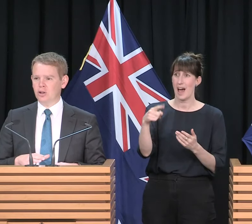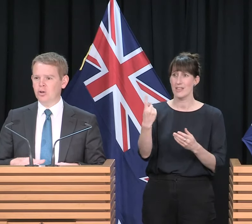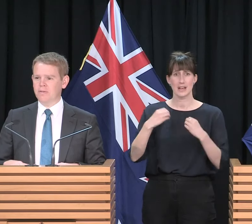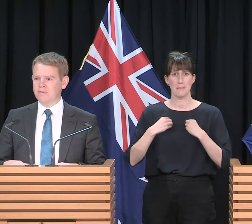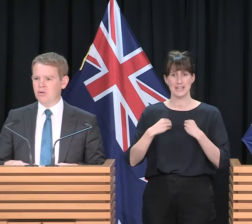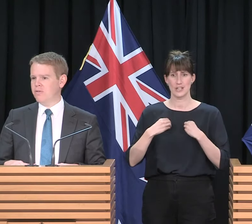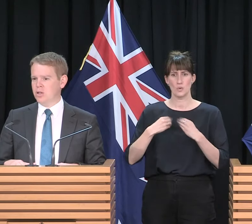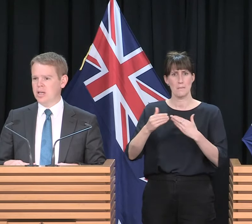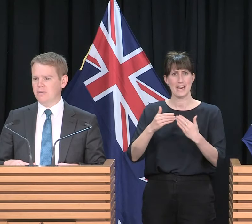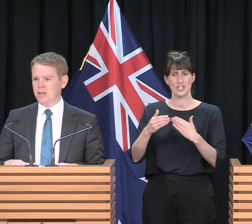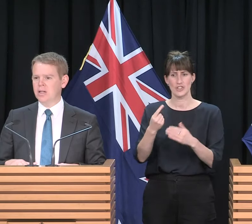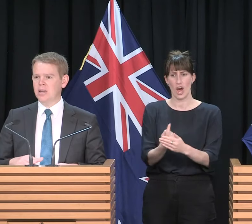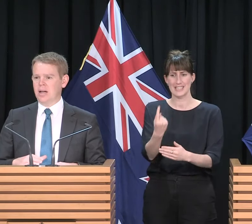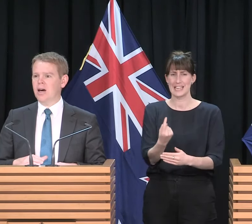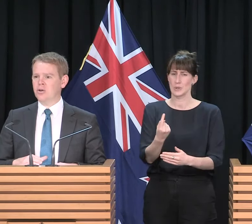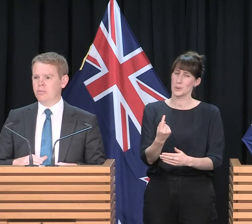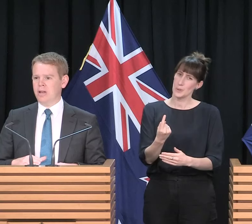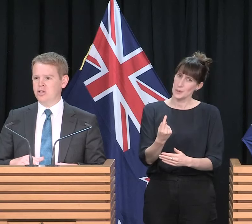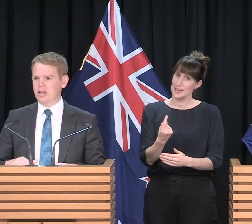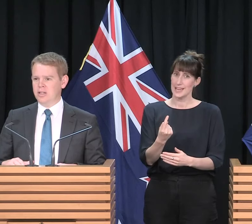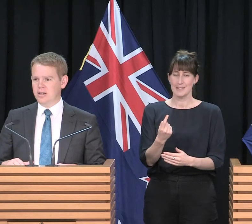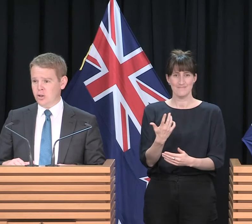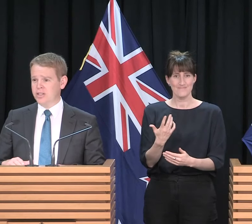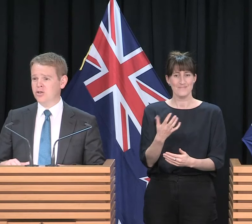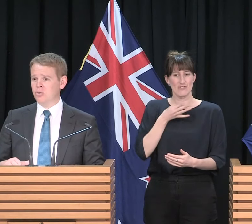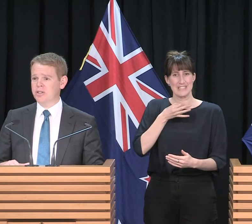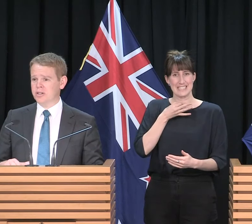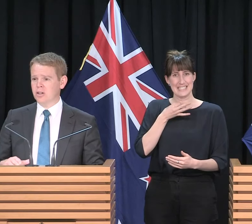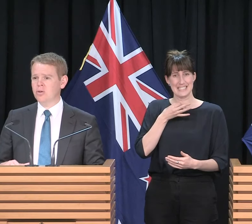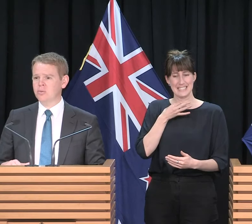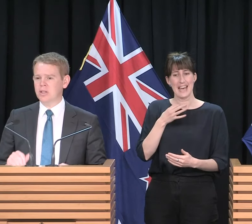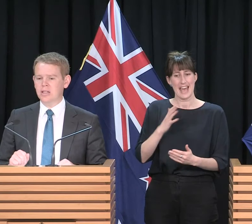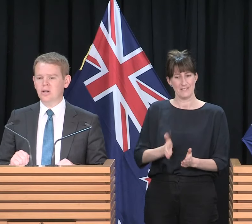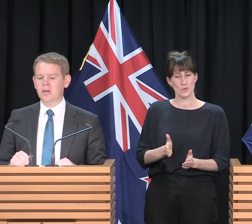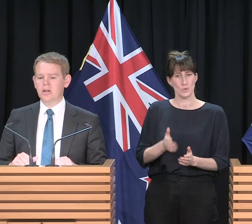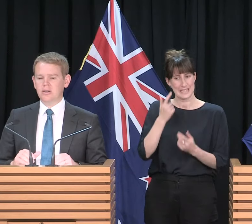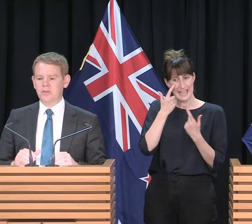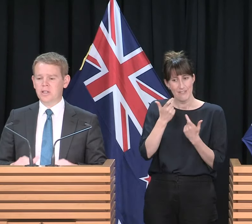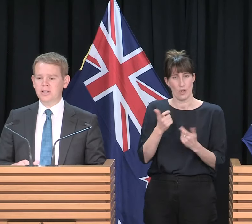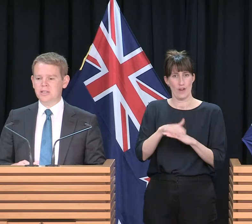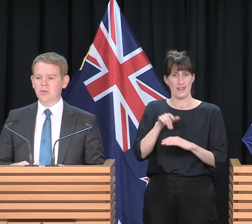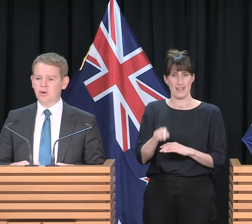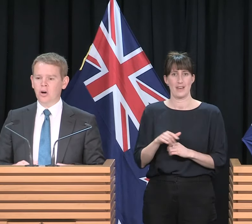mingling in close proximity to each other, like at work or in